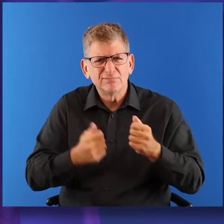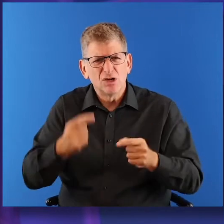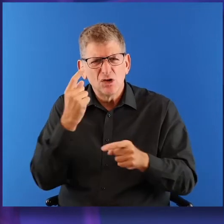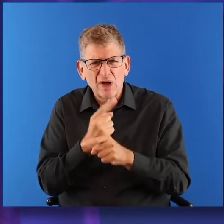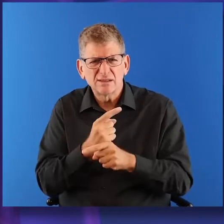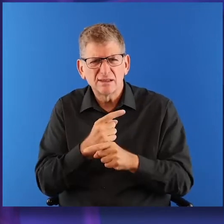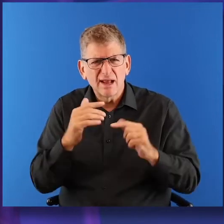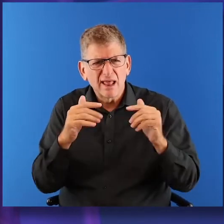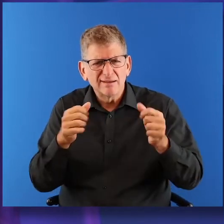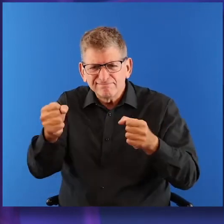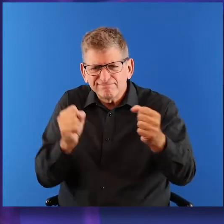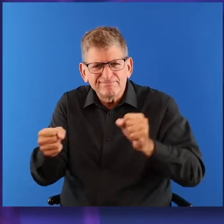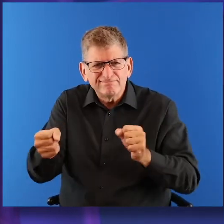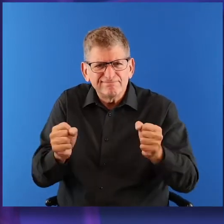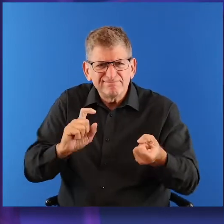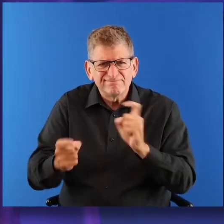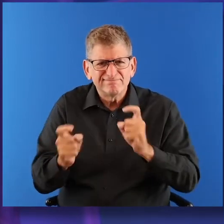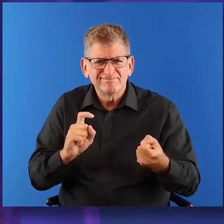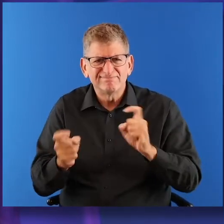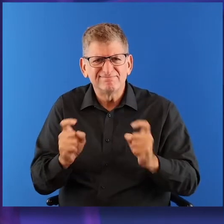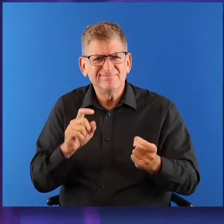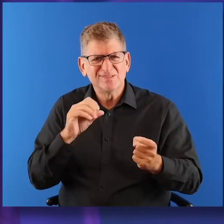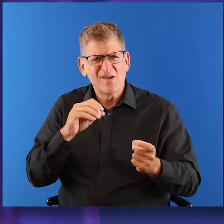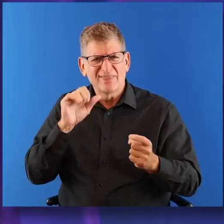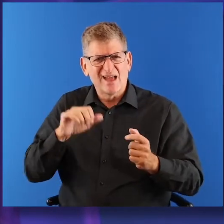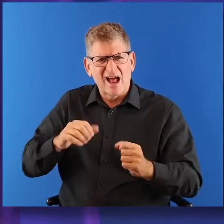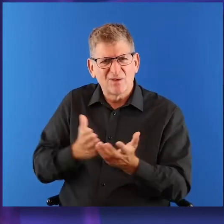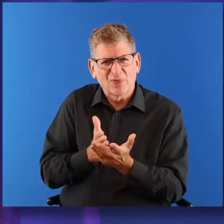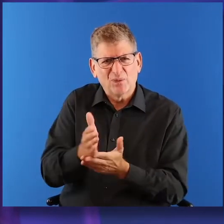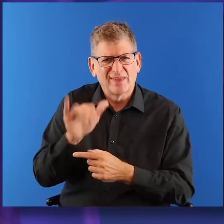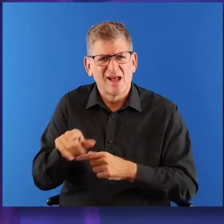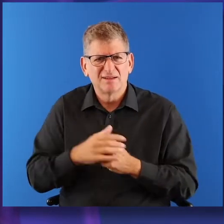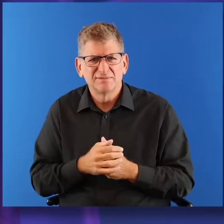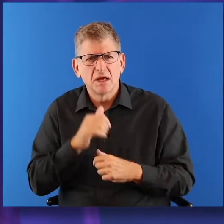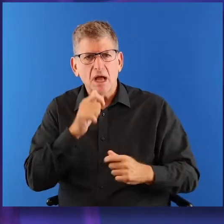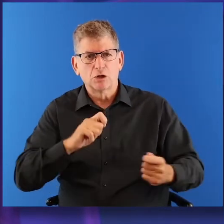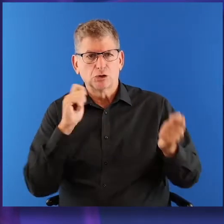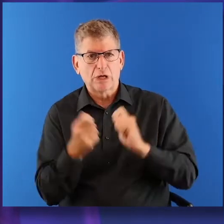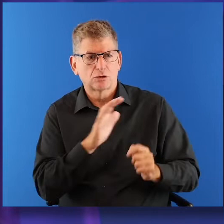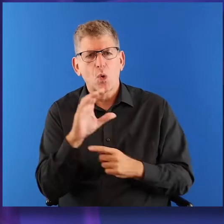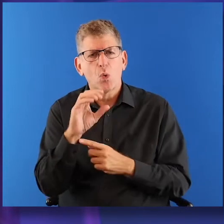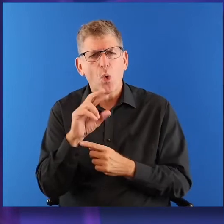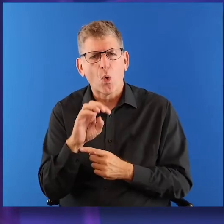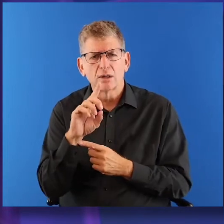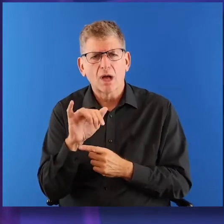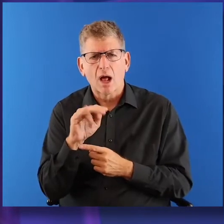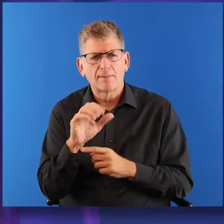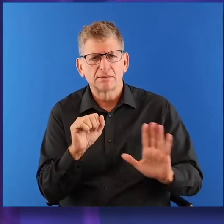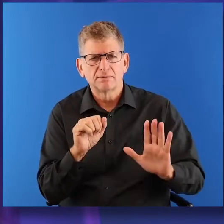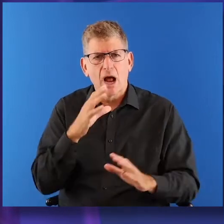is trying to change those core dynamics in community, but in the meantime, we had to navigate those. We were able to accomplish that with